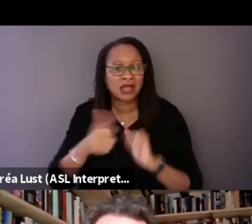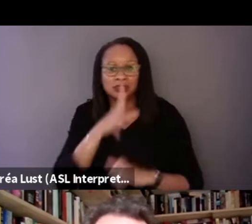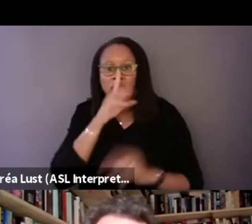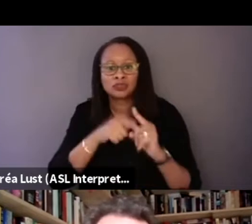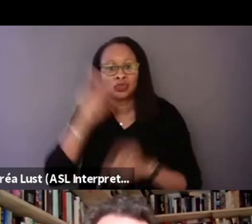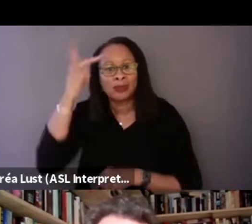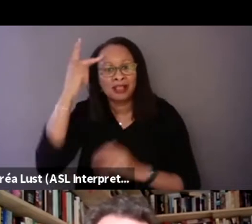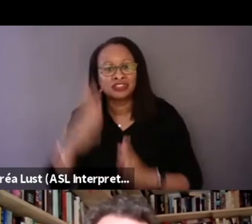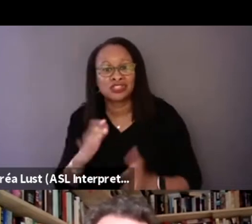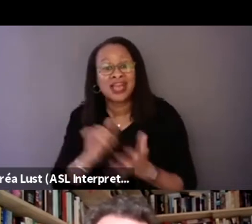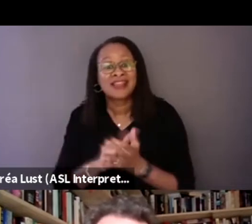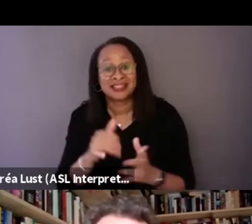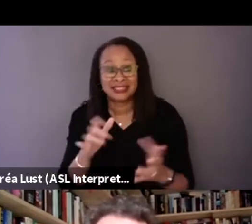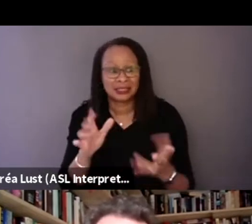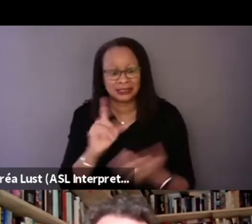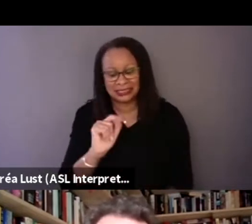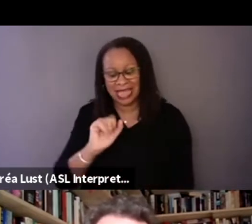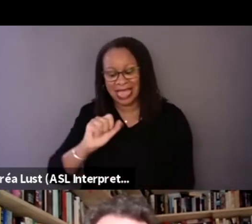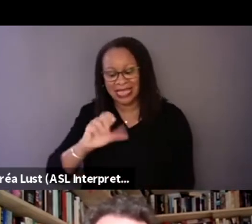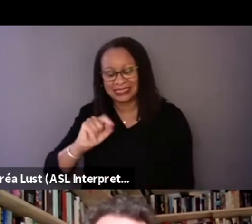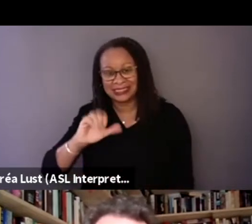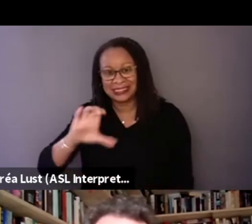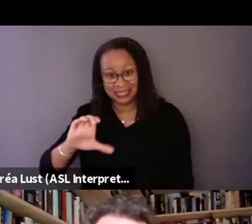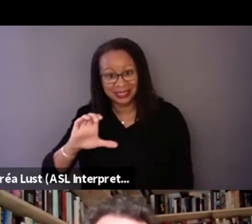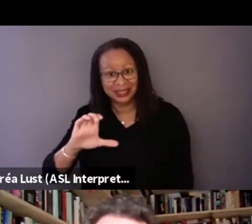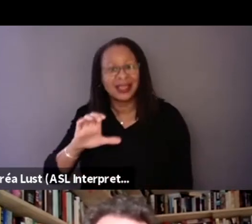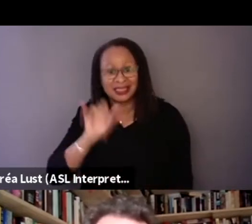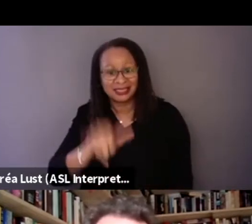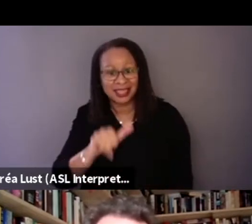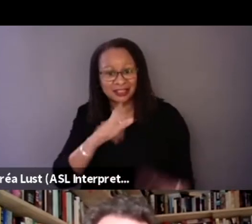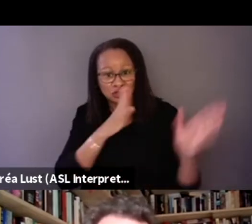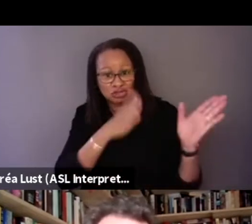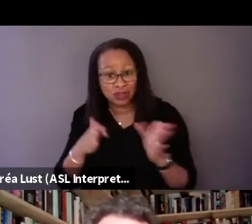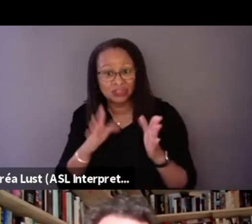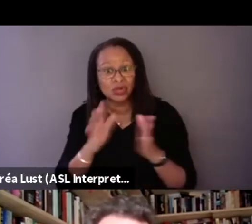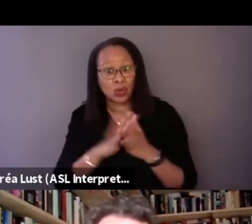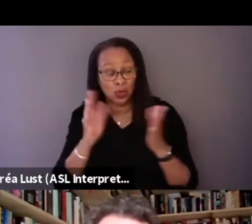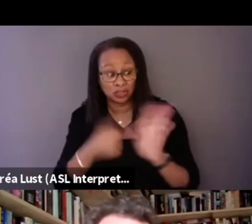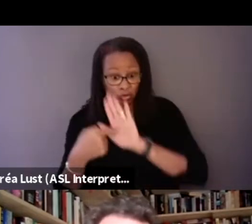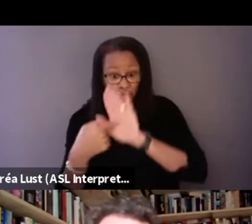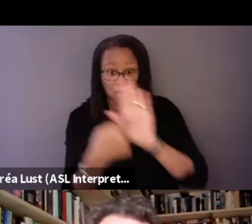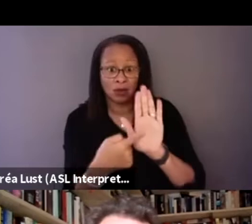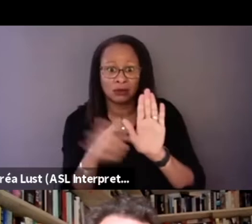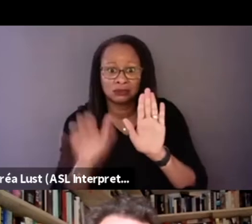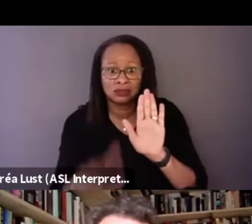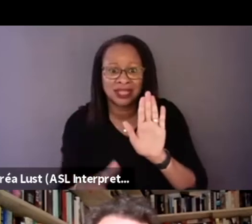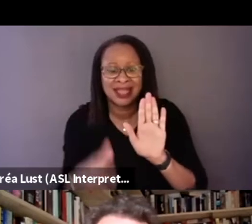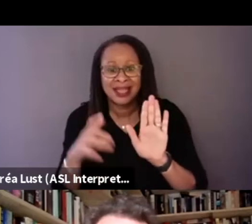That's actually a tactic and a strategy. And that's something we wanted to lift the hood up on. Not just because it's cooler, it's interesting,